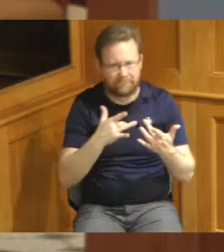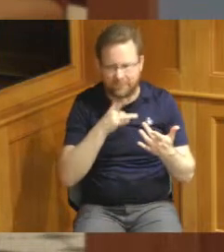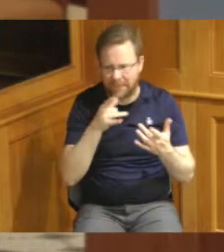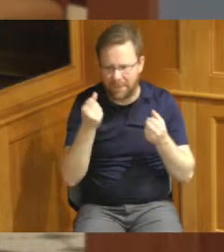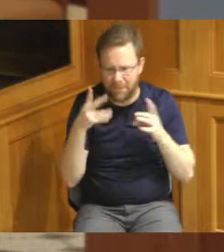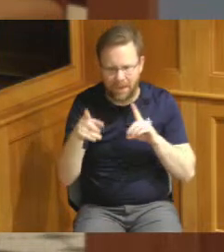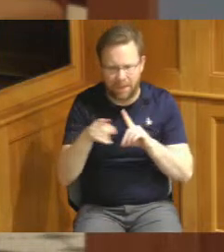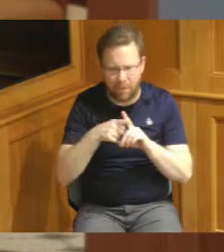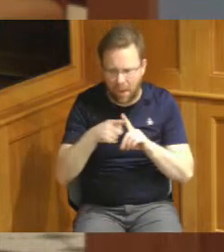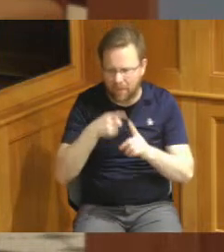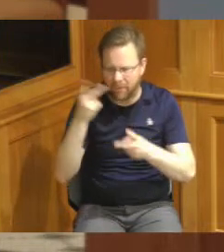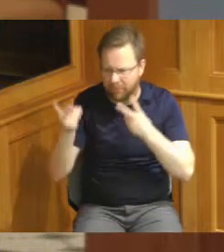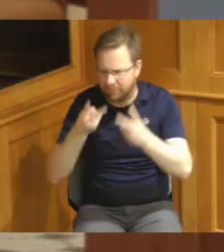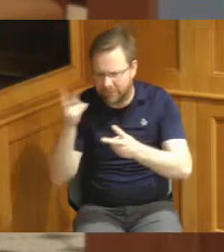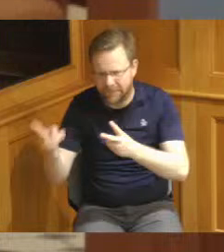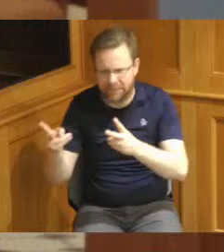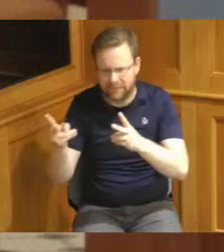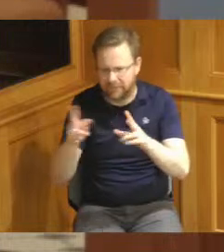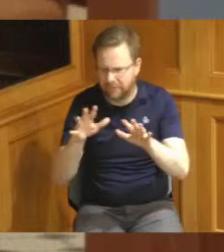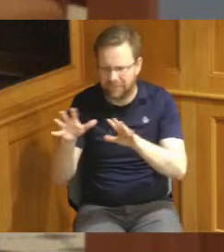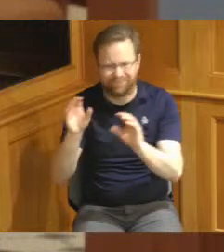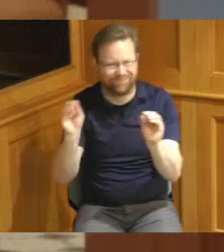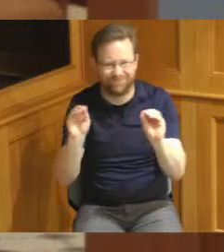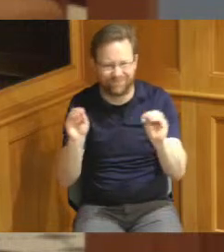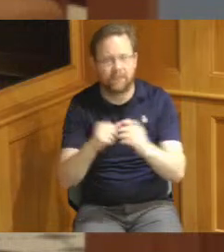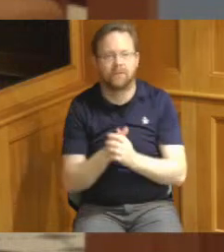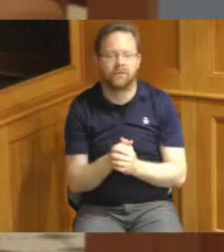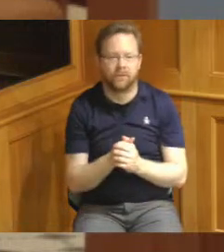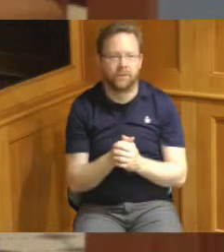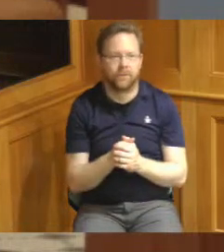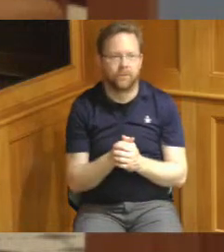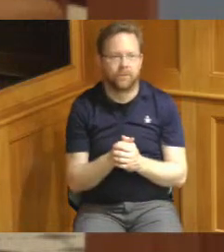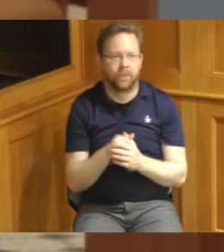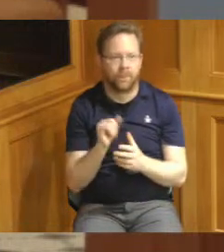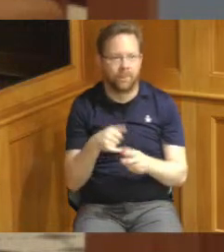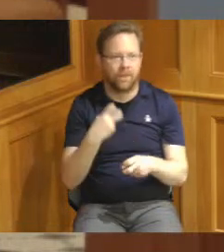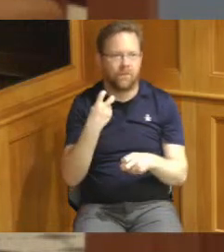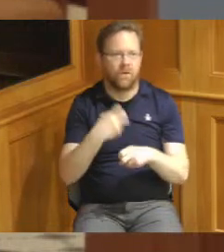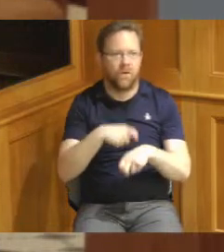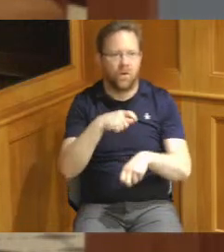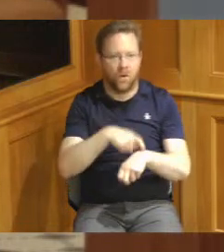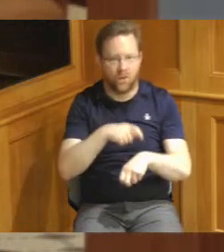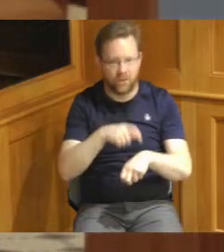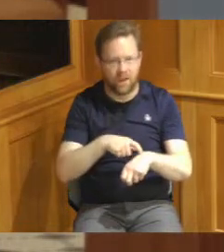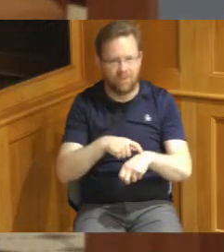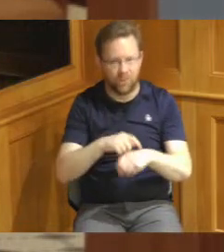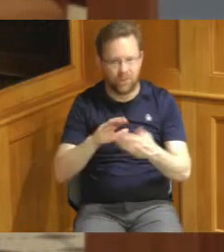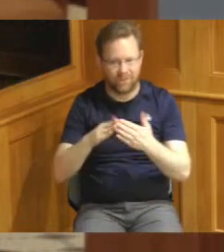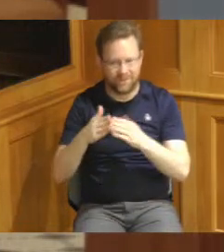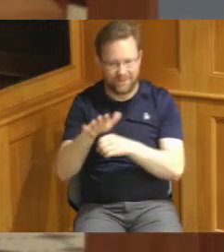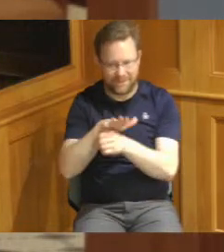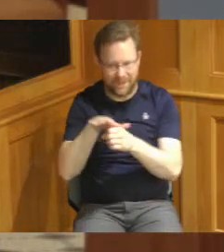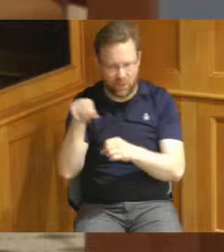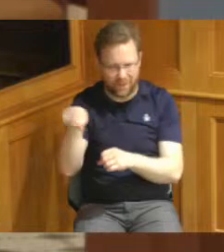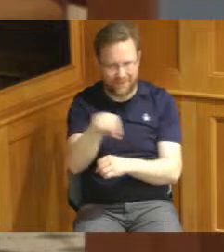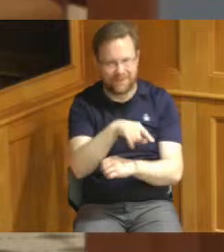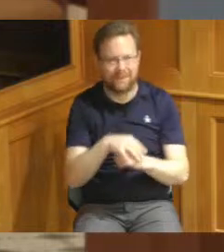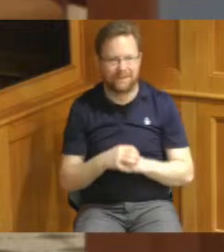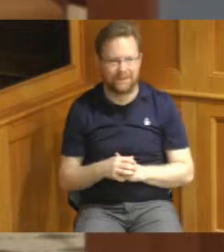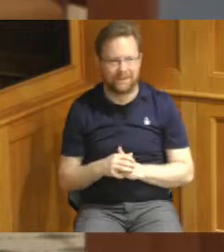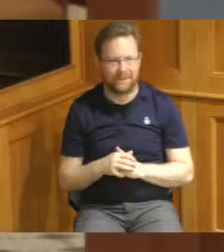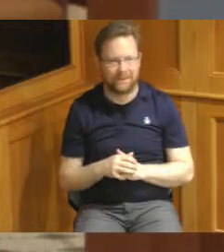of a 2023 Dodge Charger as a replacement in the Sheriff's office for $33,953 item number 11 is the